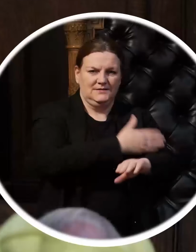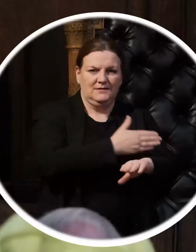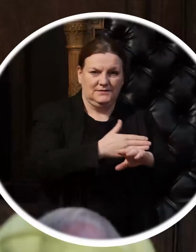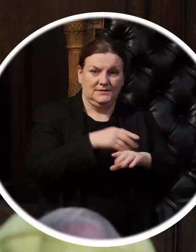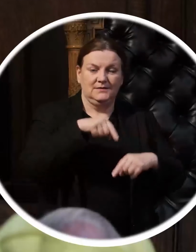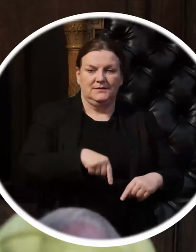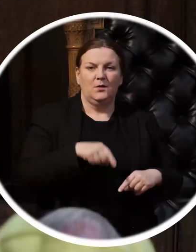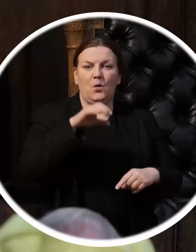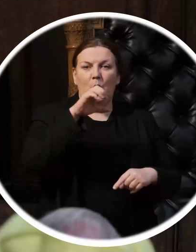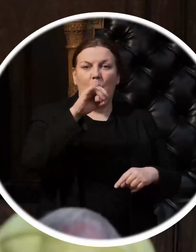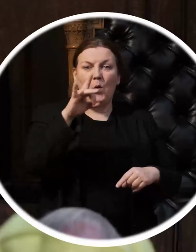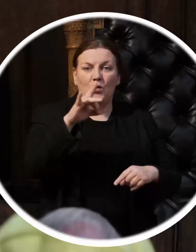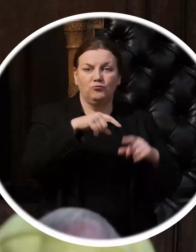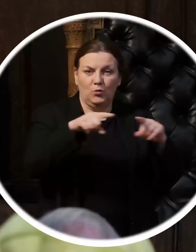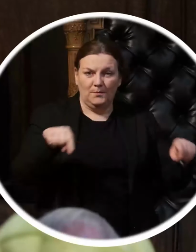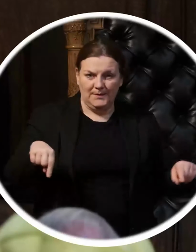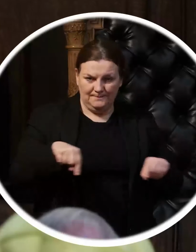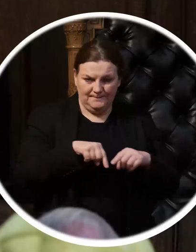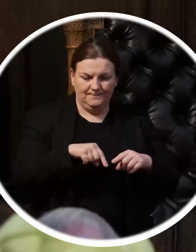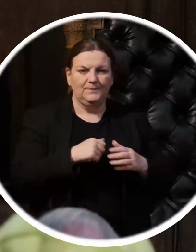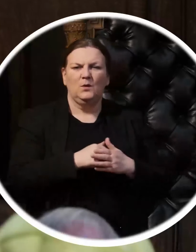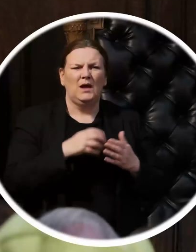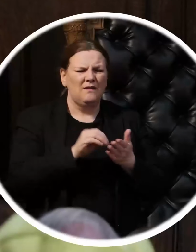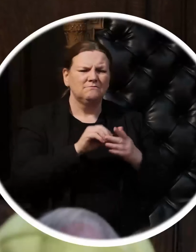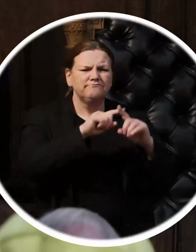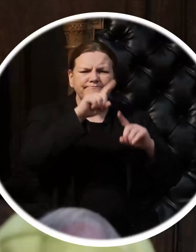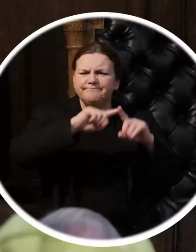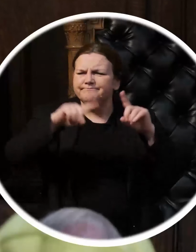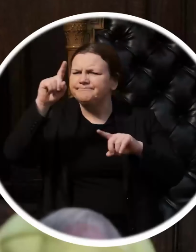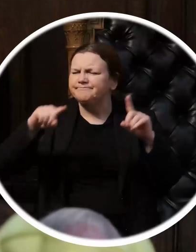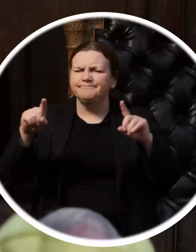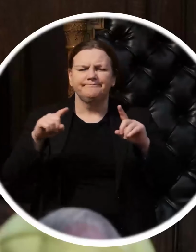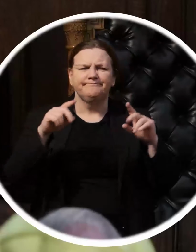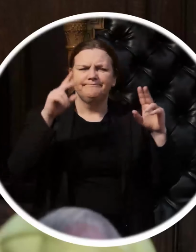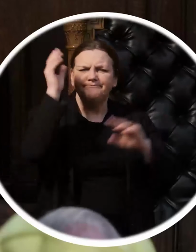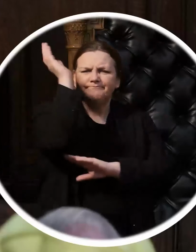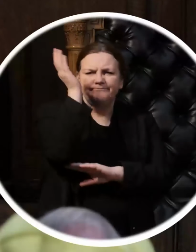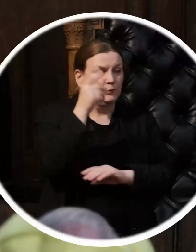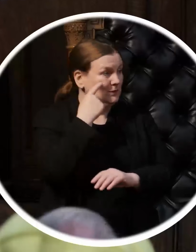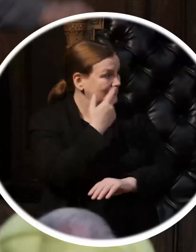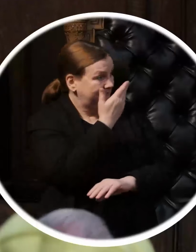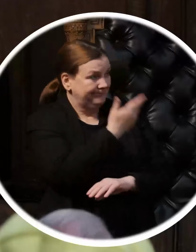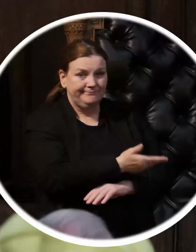This year we have curated a diverse line up of talks covering a broad range of topics. You can see the full schedule on the screen here.